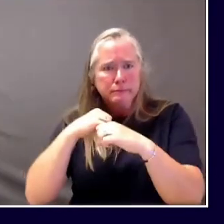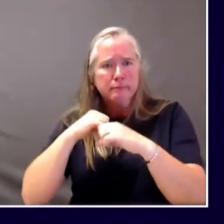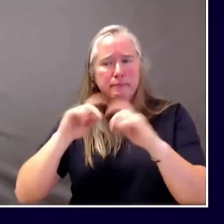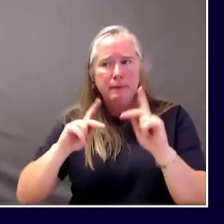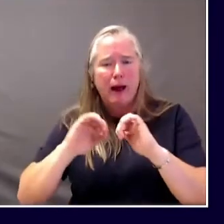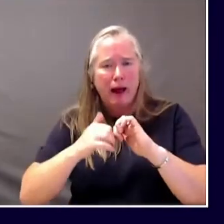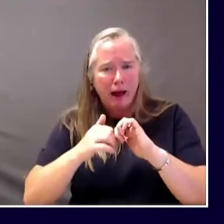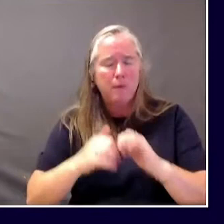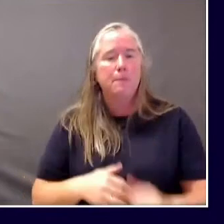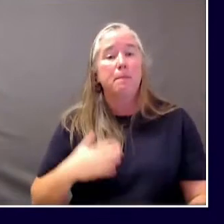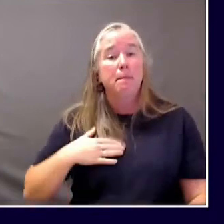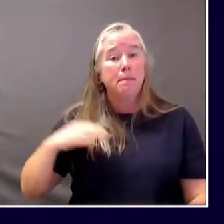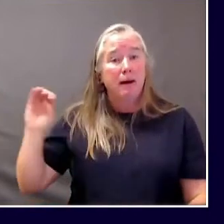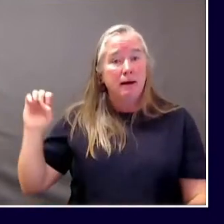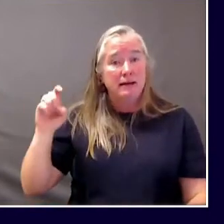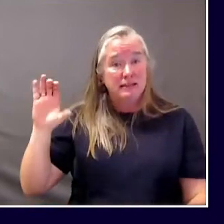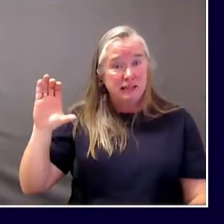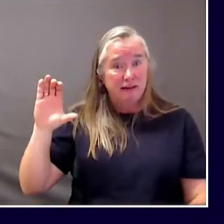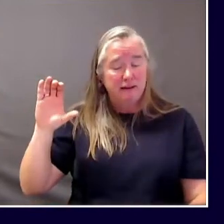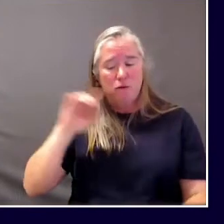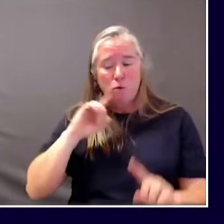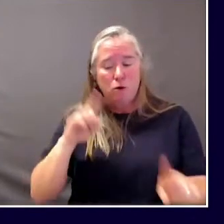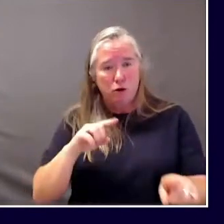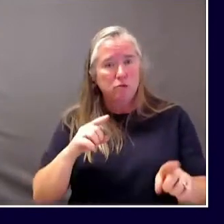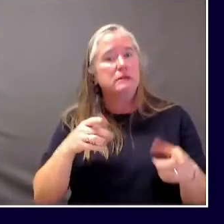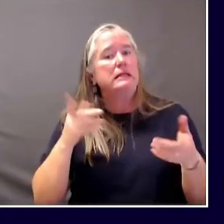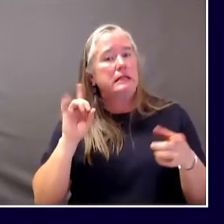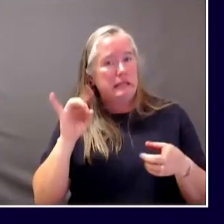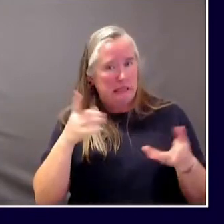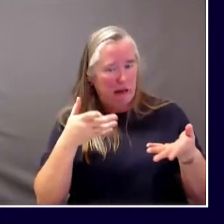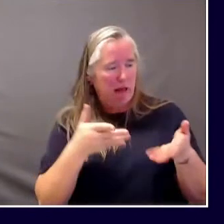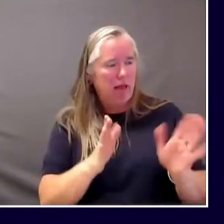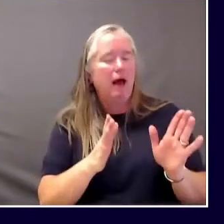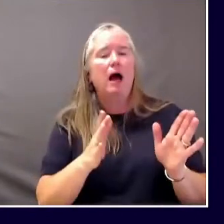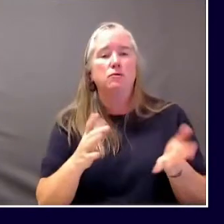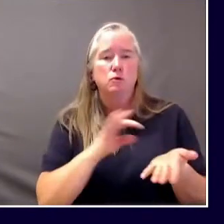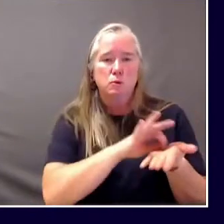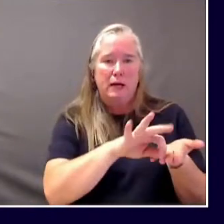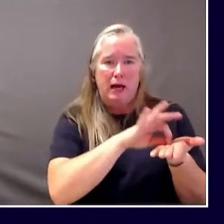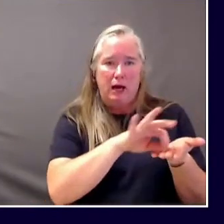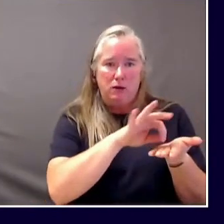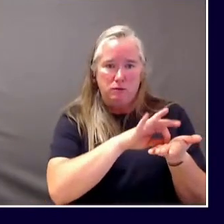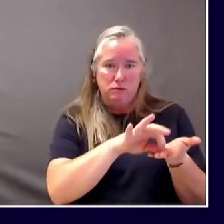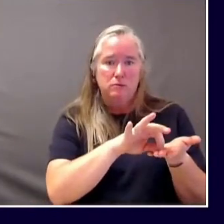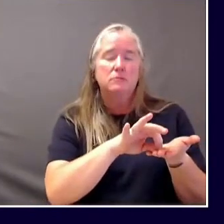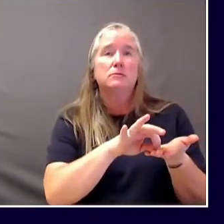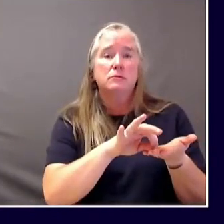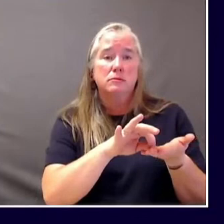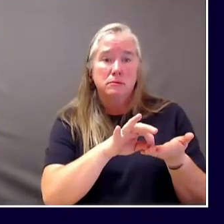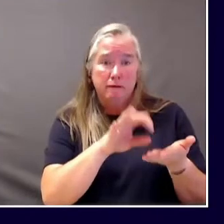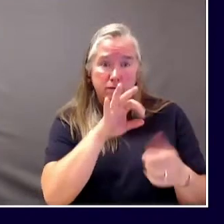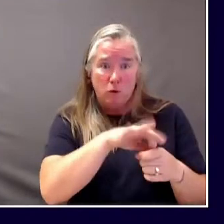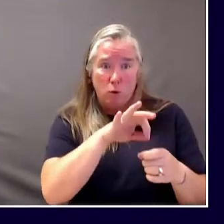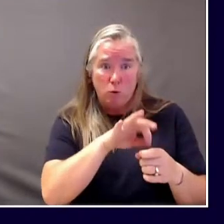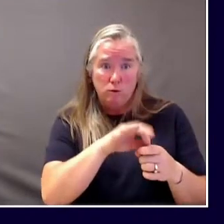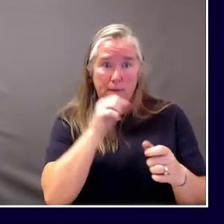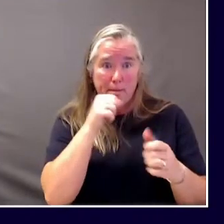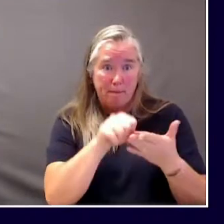order we start tabulating those massive numbers of absentee